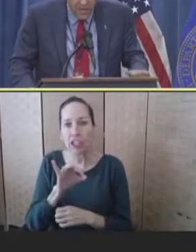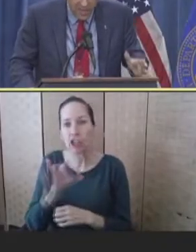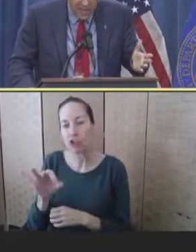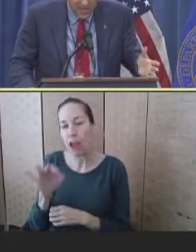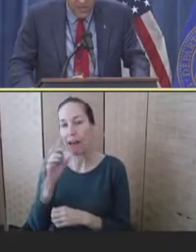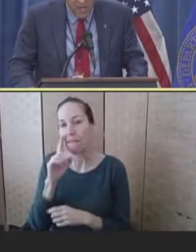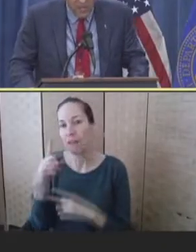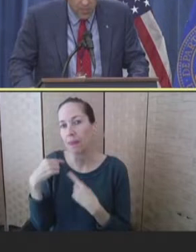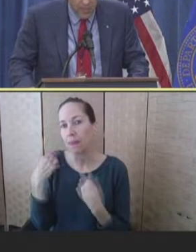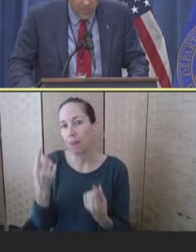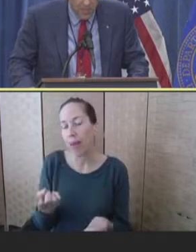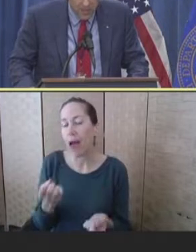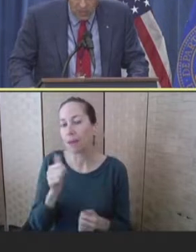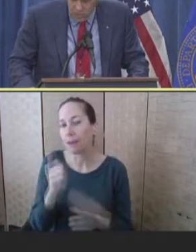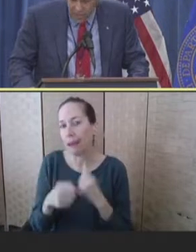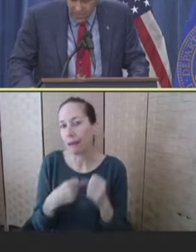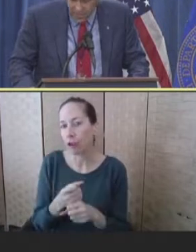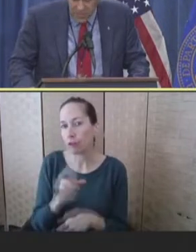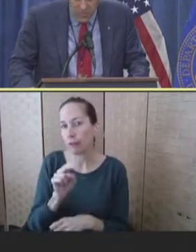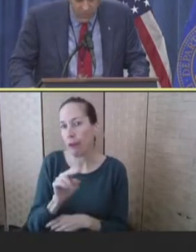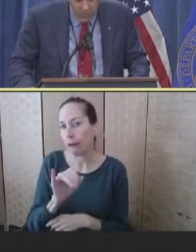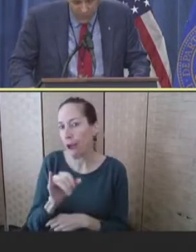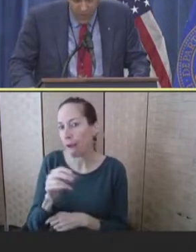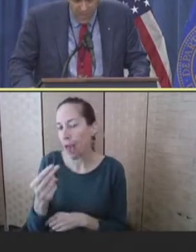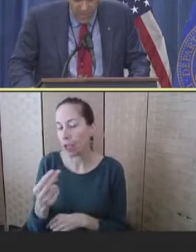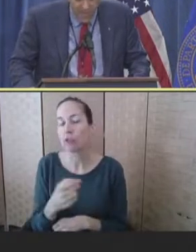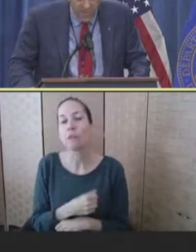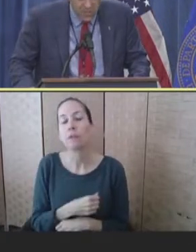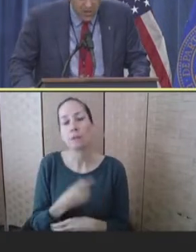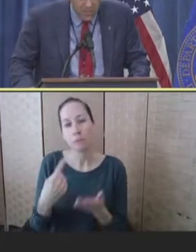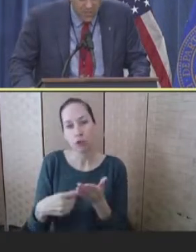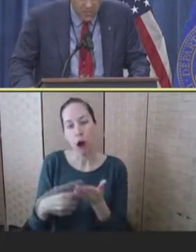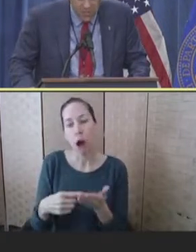And then talk to you about the clinical trial that we were very excited to start this year.